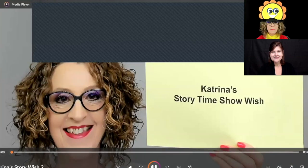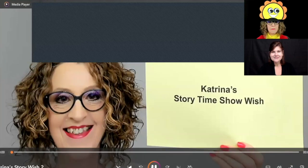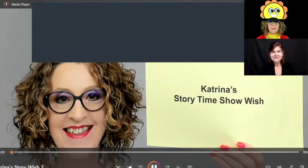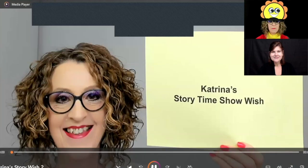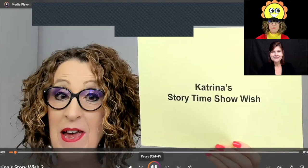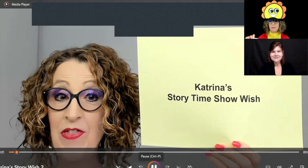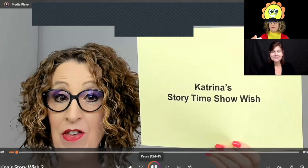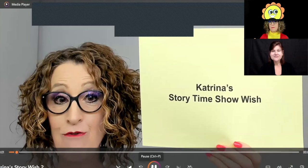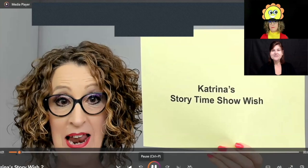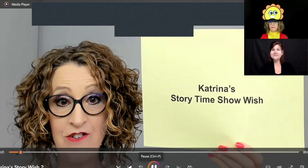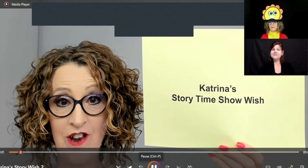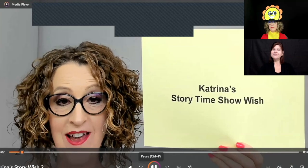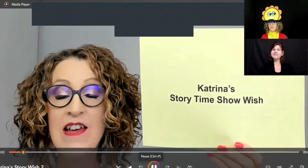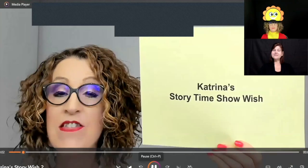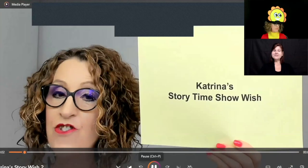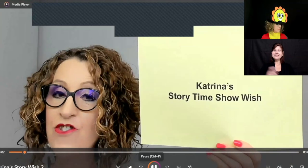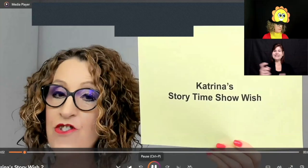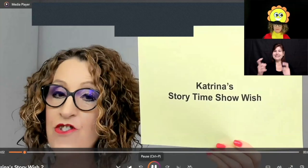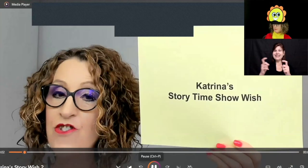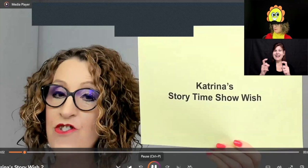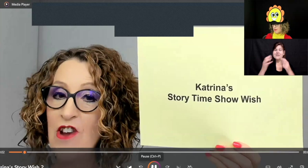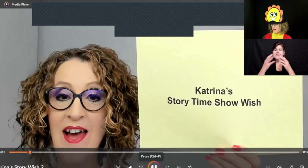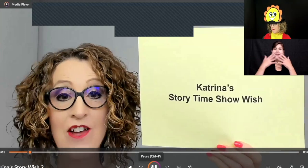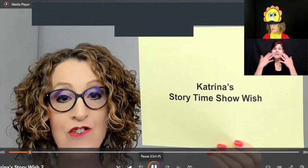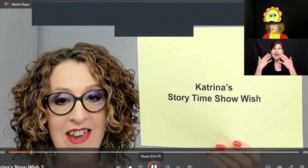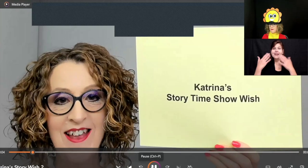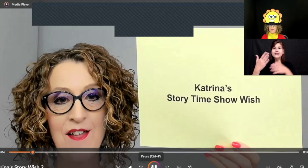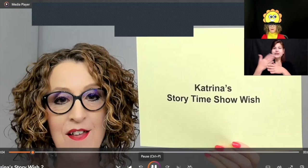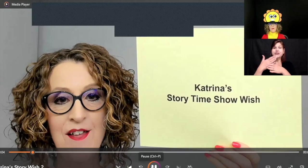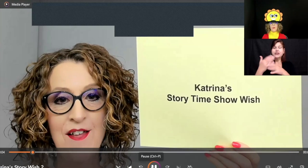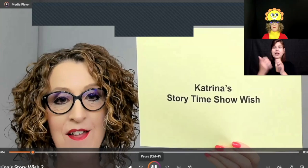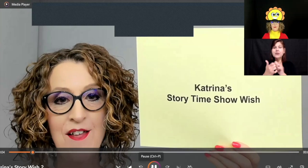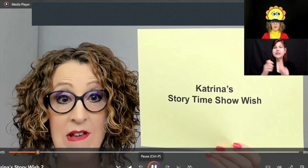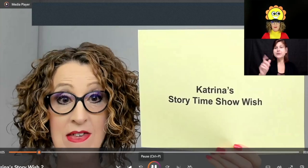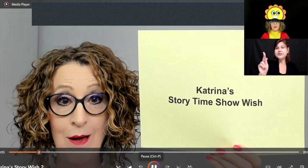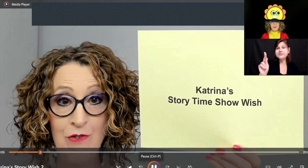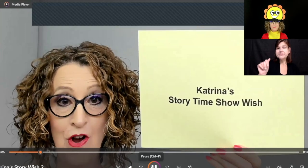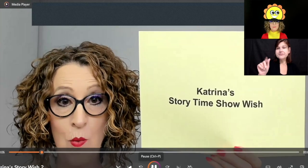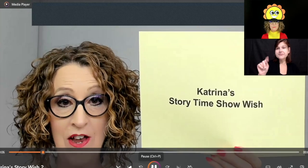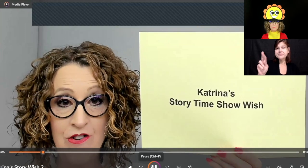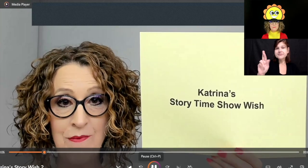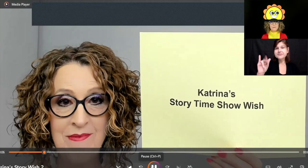It gives me the greatest pleasure to share with you Katrina's "Story Time Show" wish.